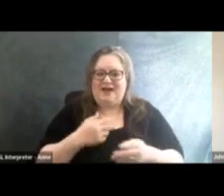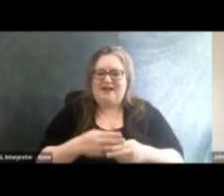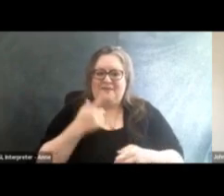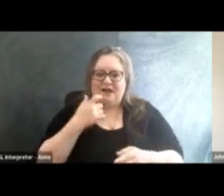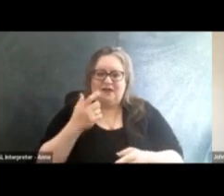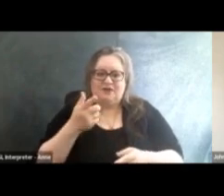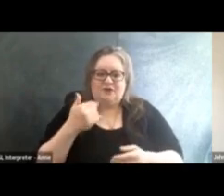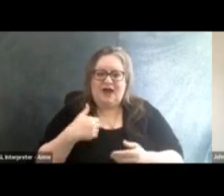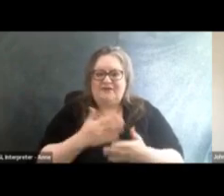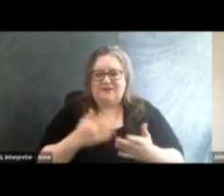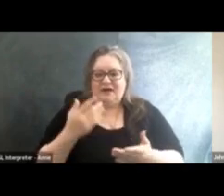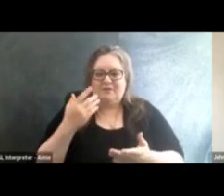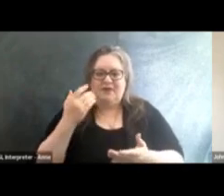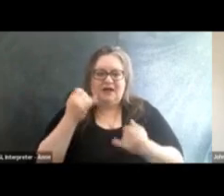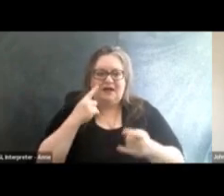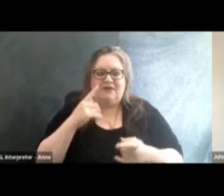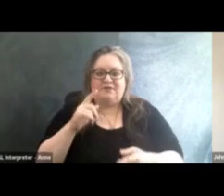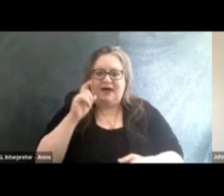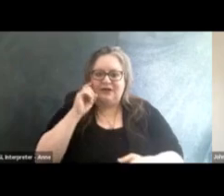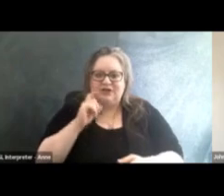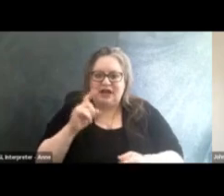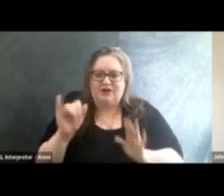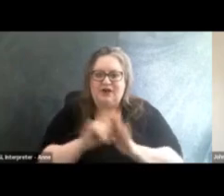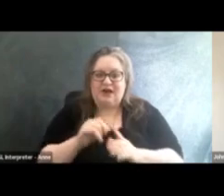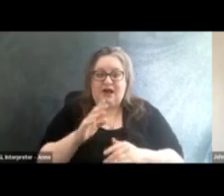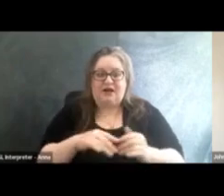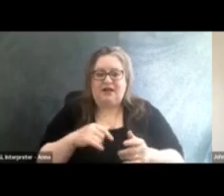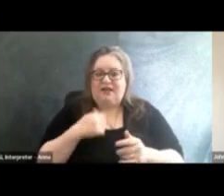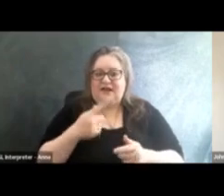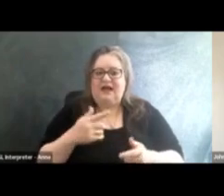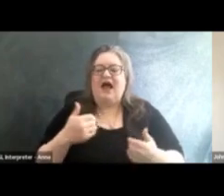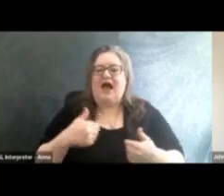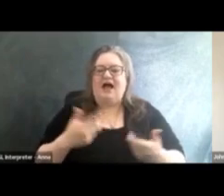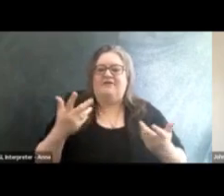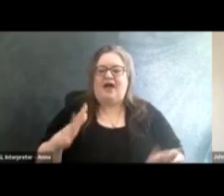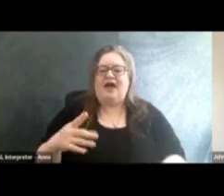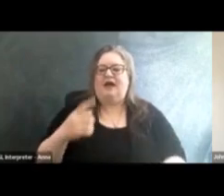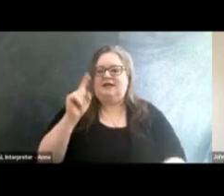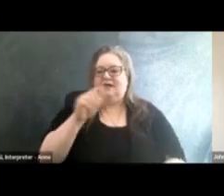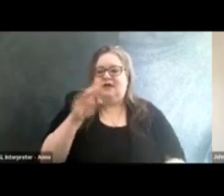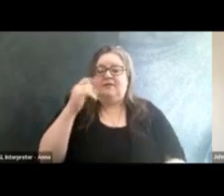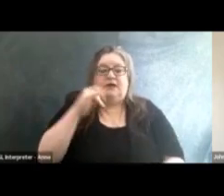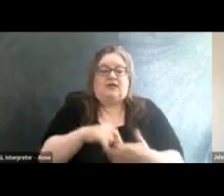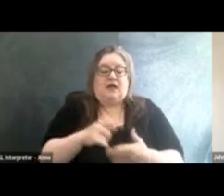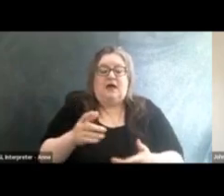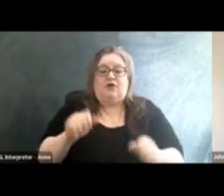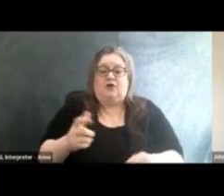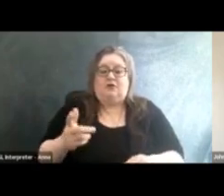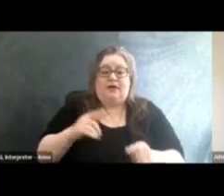perhaps, of my gender identity, than I have told you by saying I have had a traumatic brain injury, because that could have been one way down here on this